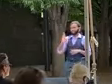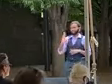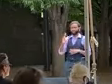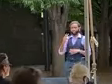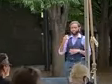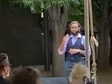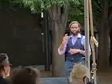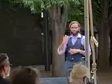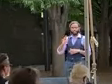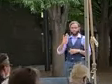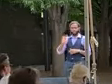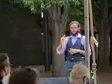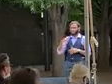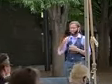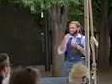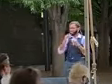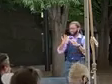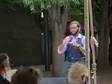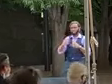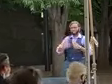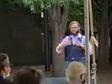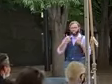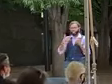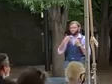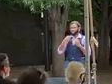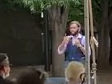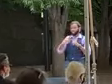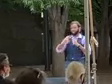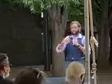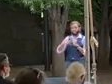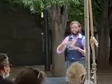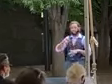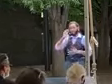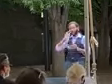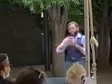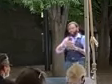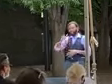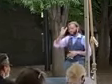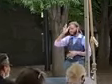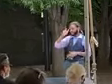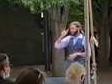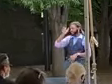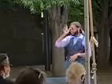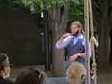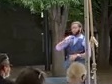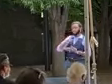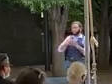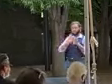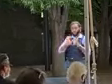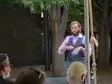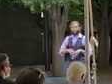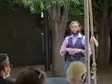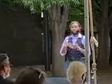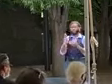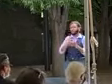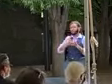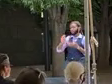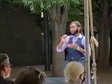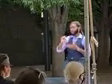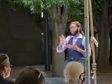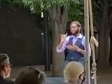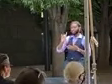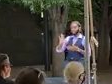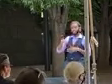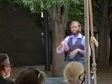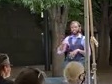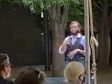My name is Christopher Bell, and I have been blessed in life to have a lot of hats; husband, dad, father, lawyer, University of the District of Columbia trustee.